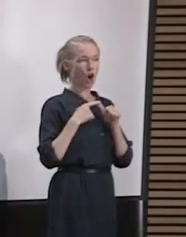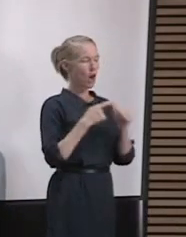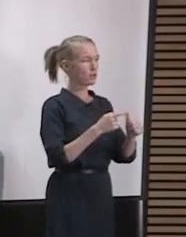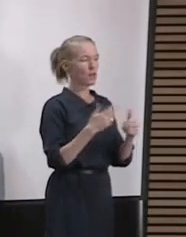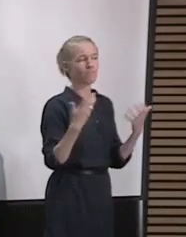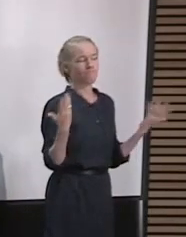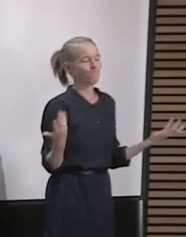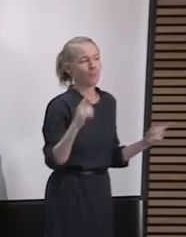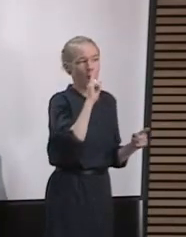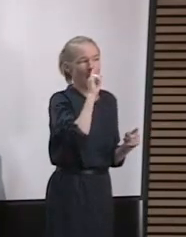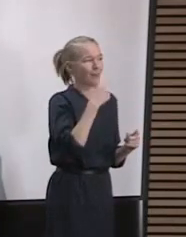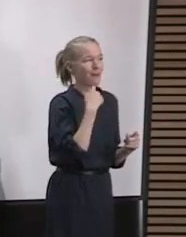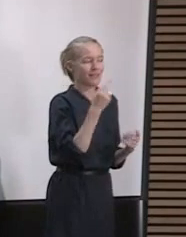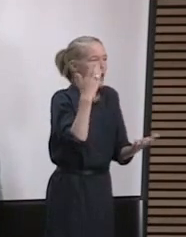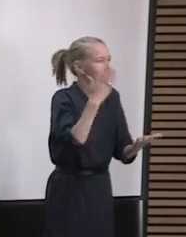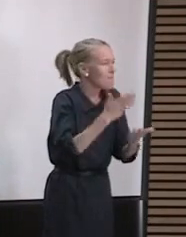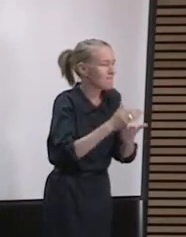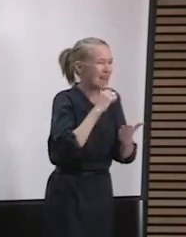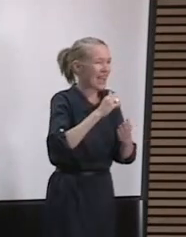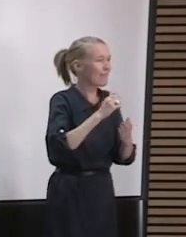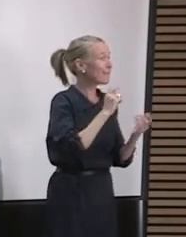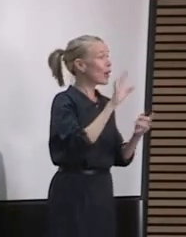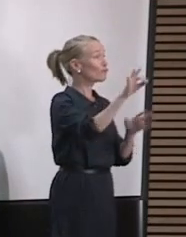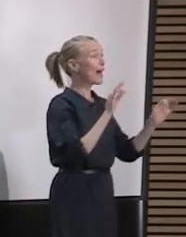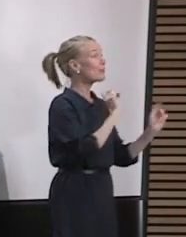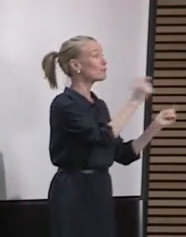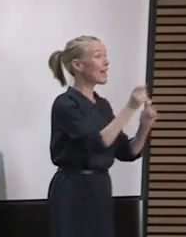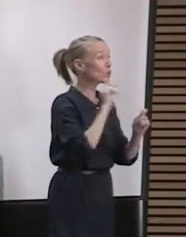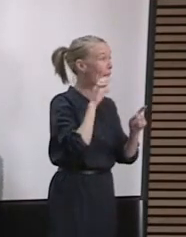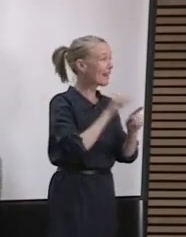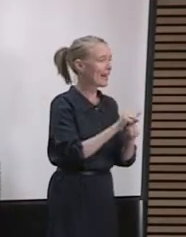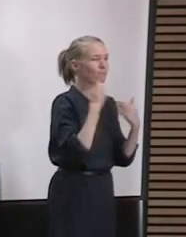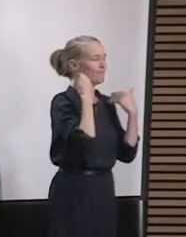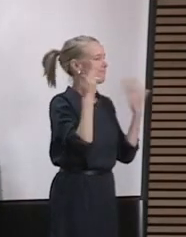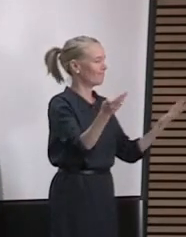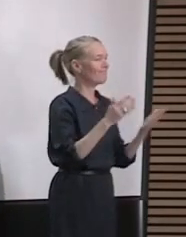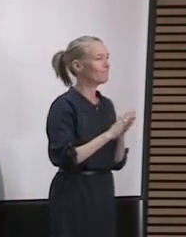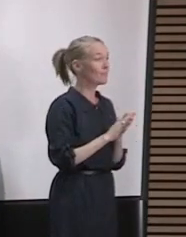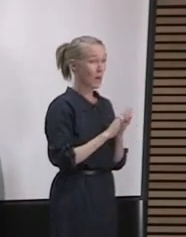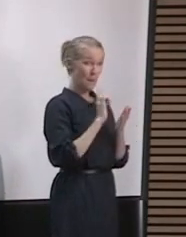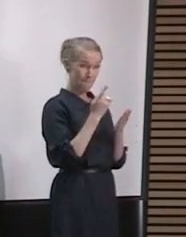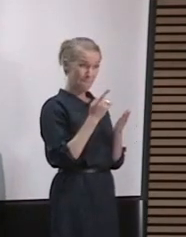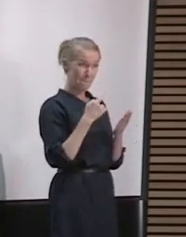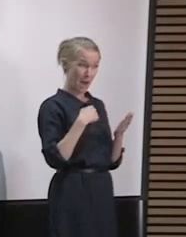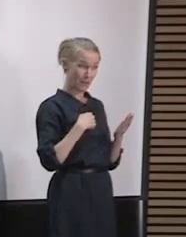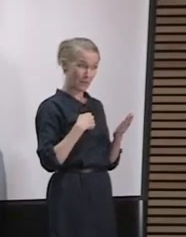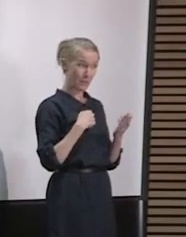I don't think that there is necessarily any evidence to suggest that we necessarily would have. However, it is